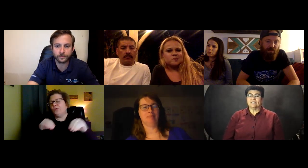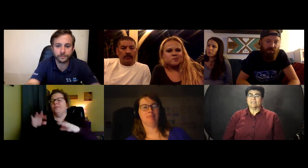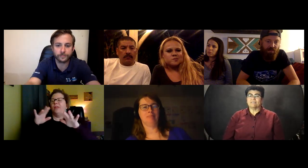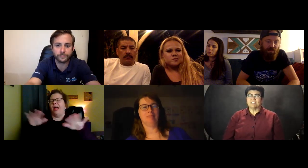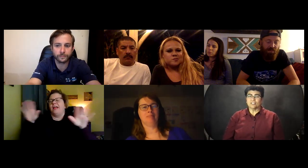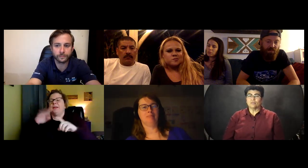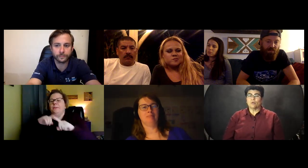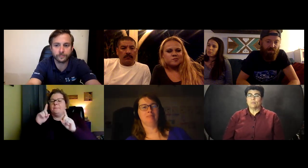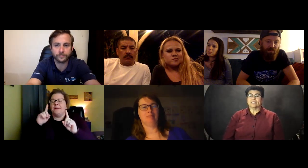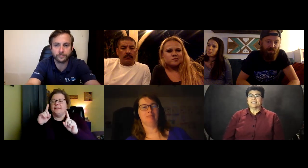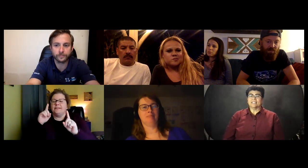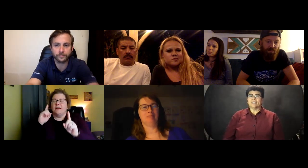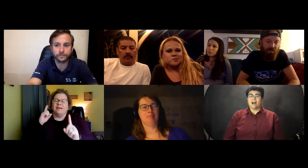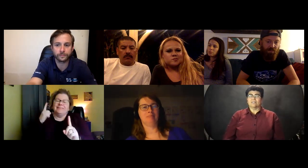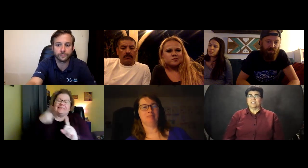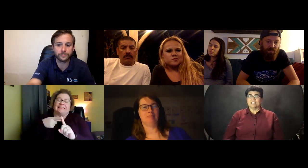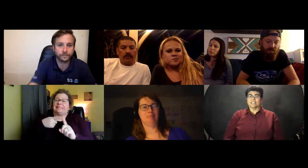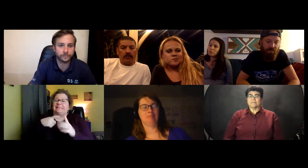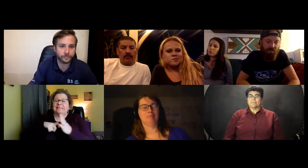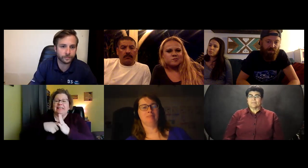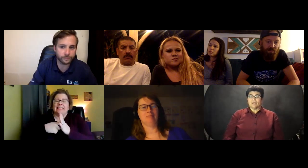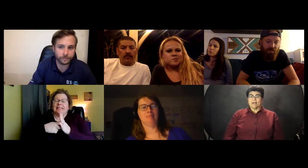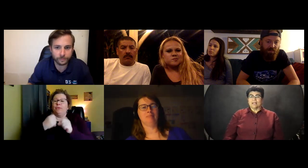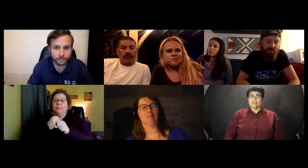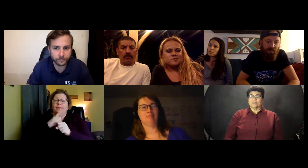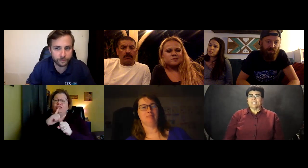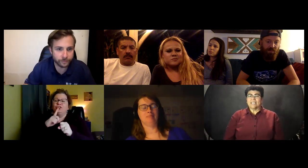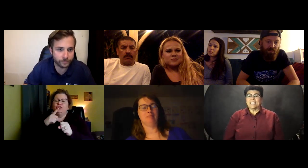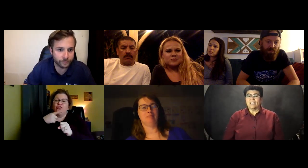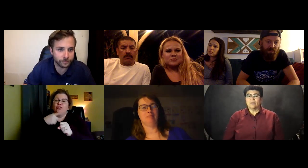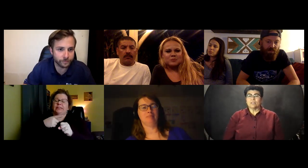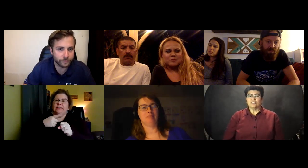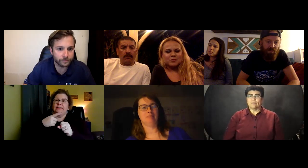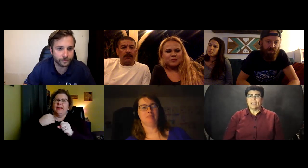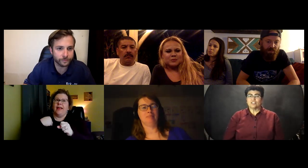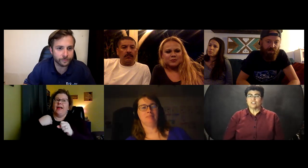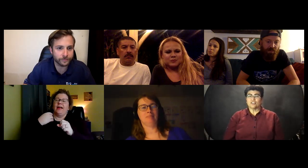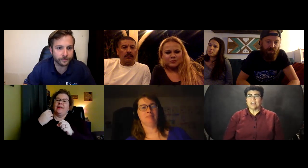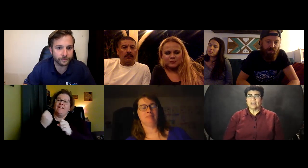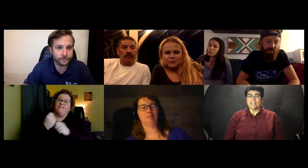the physical mobilities all of these